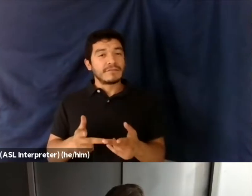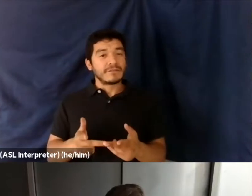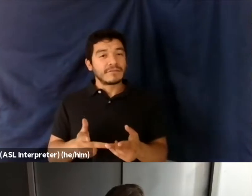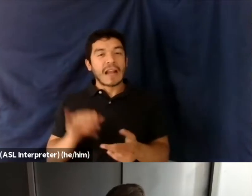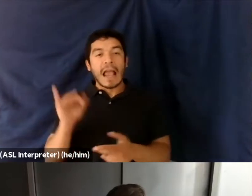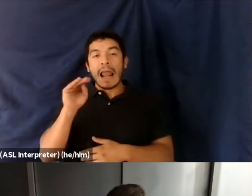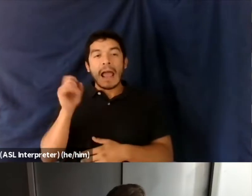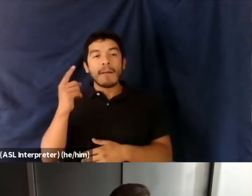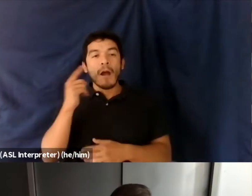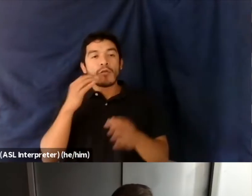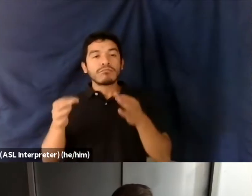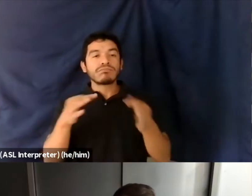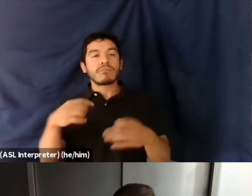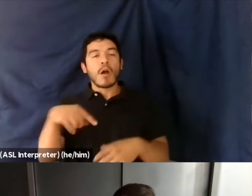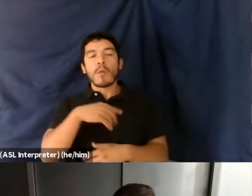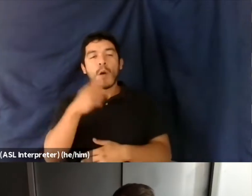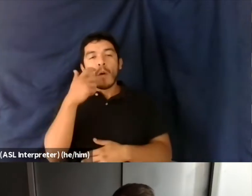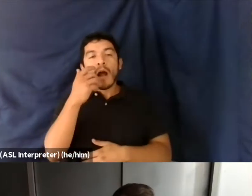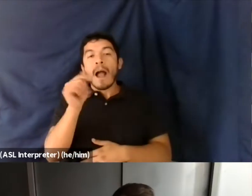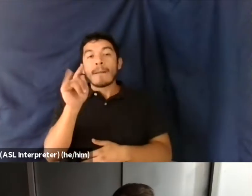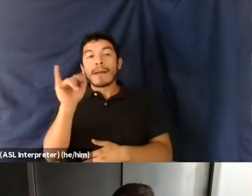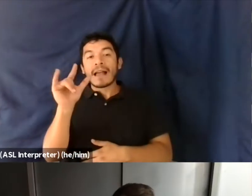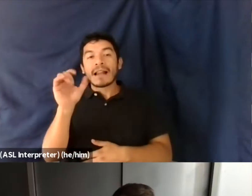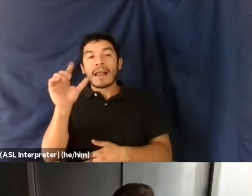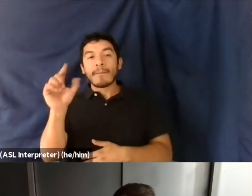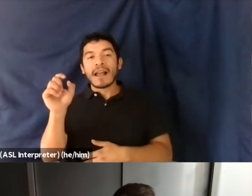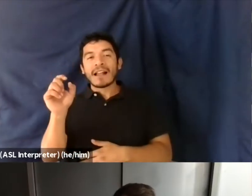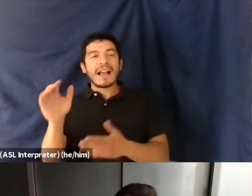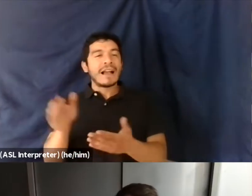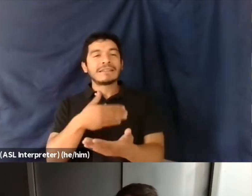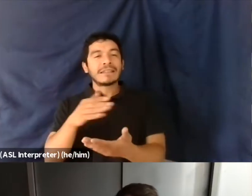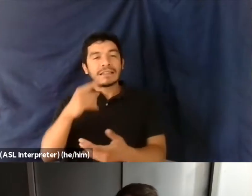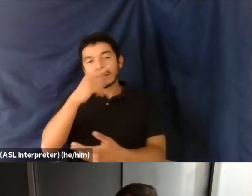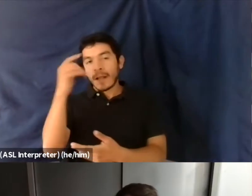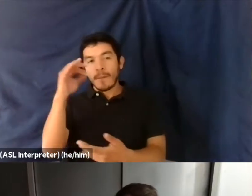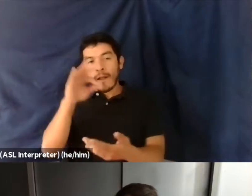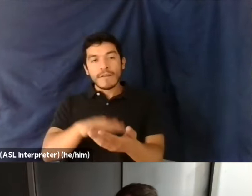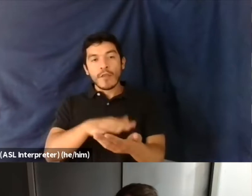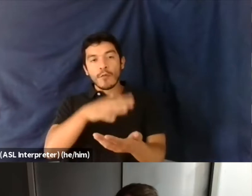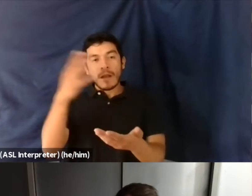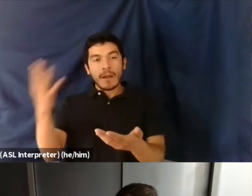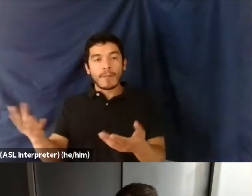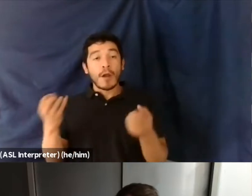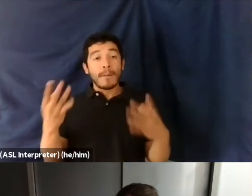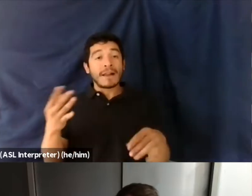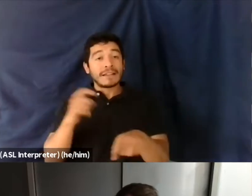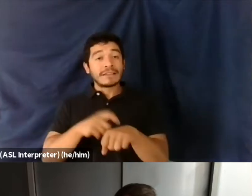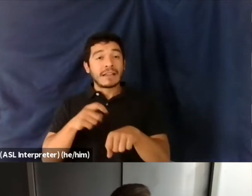we watched patio of bell sing somewhere over the rainbow, many, many times a live performance. Like this is the emotion.